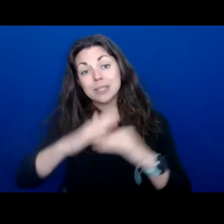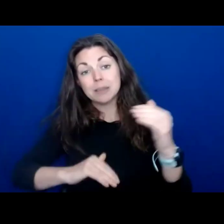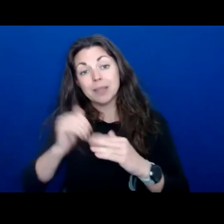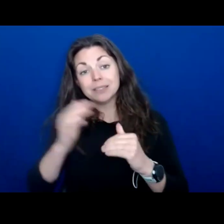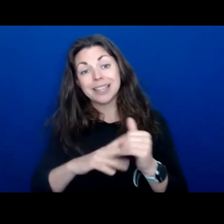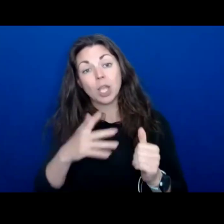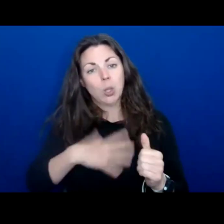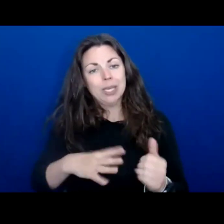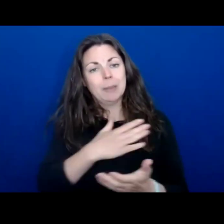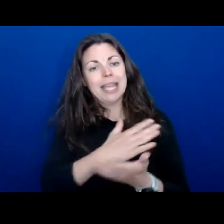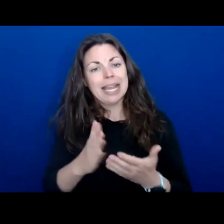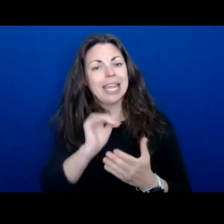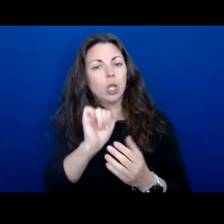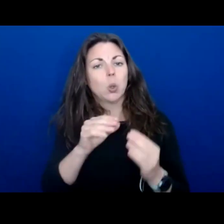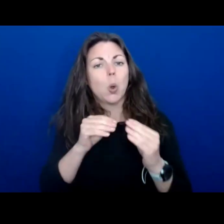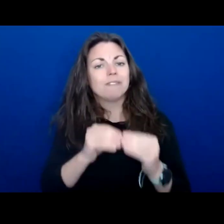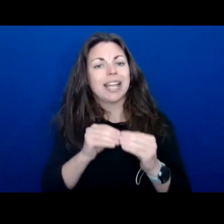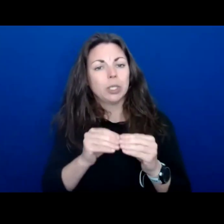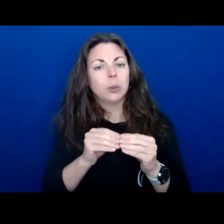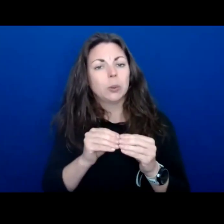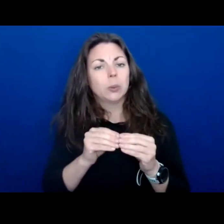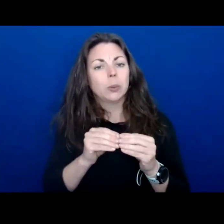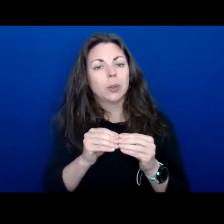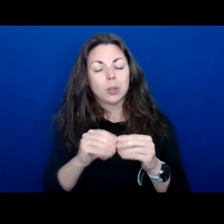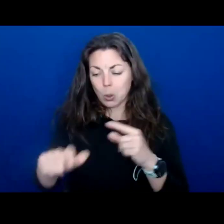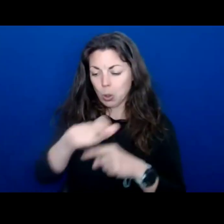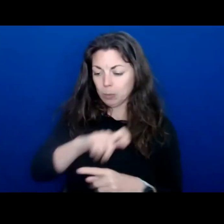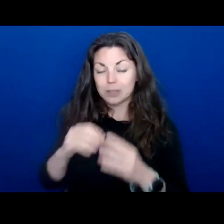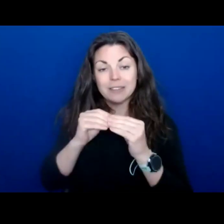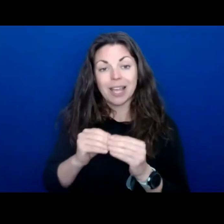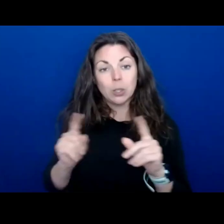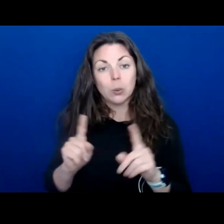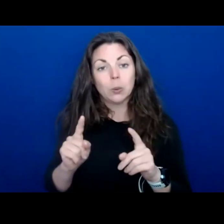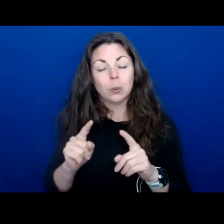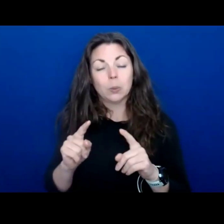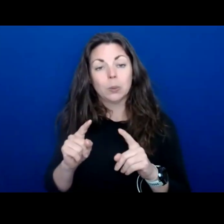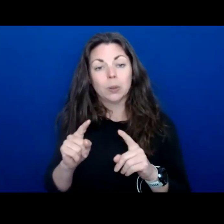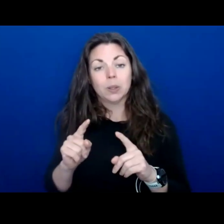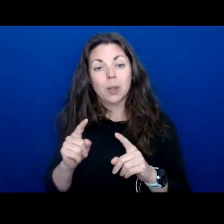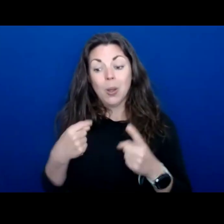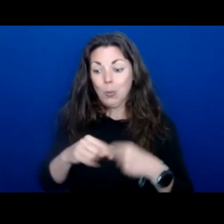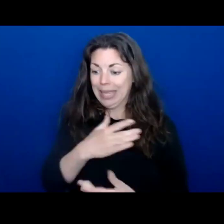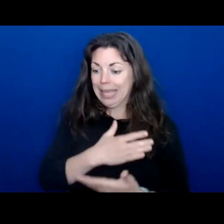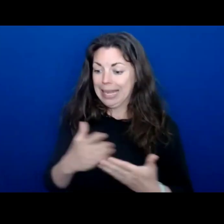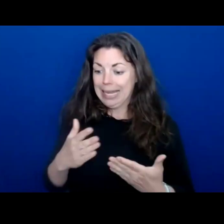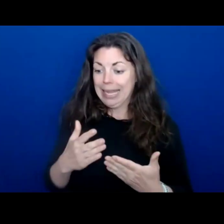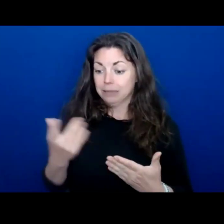set within that community. So we've always been very adamant that when people come to